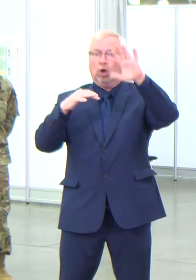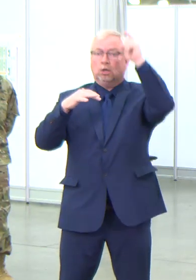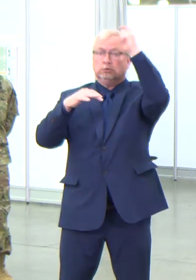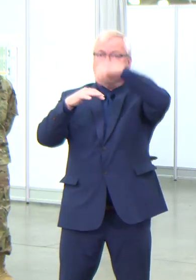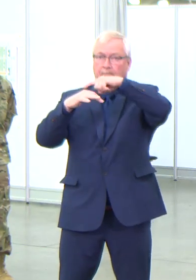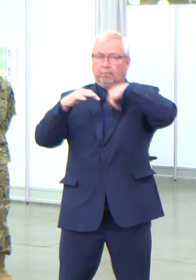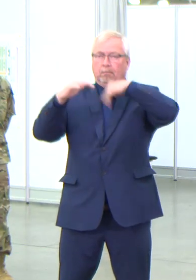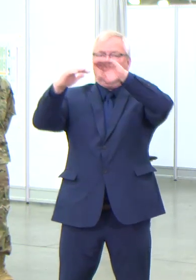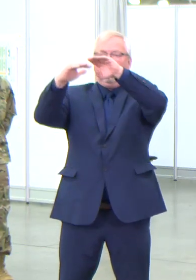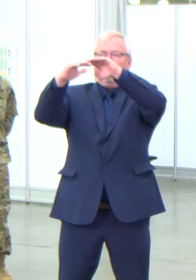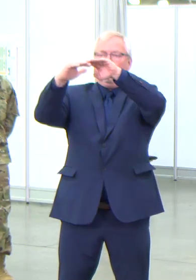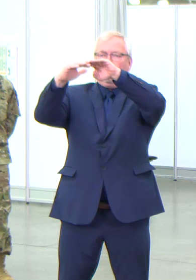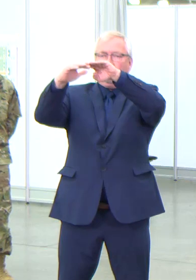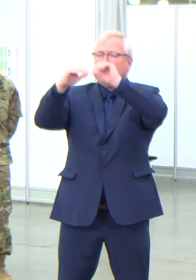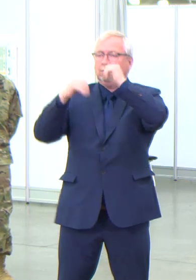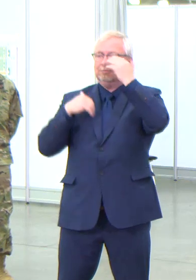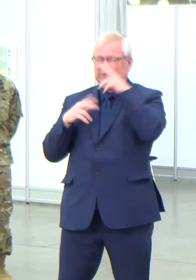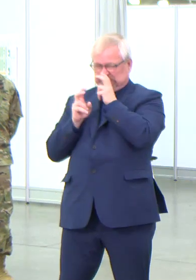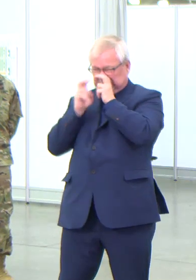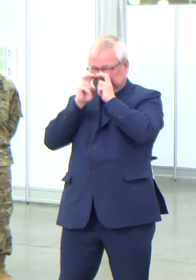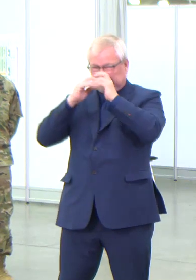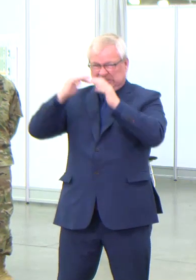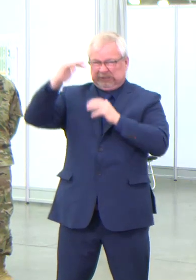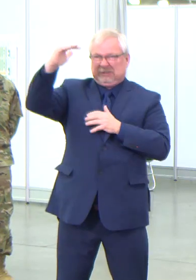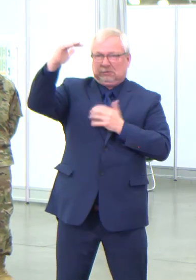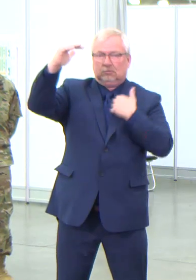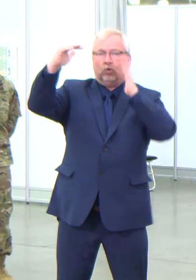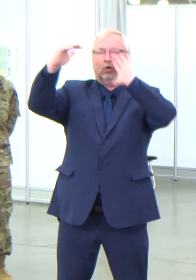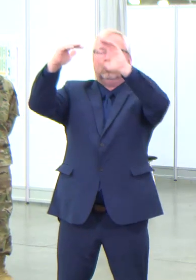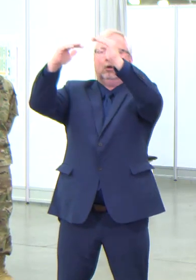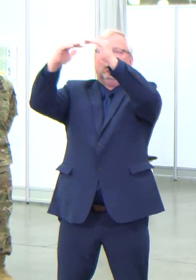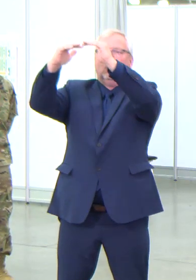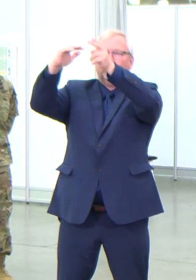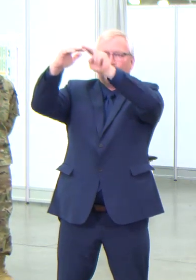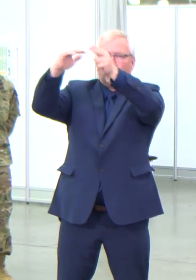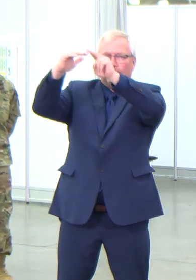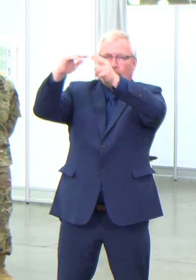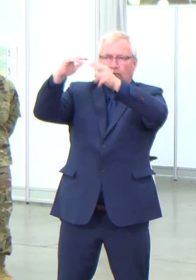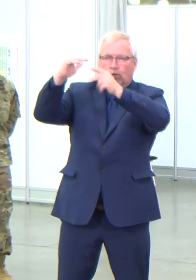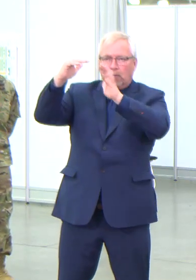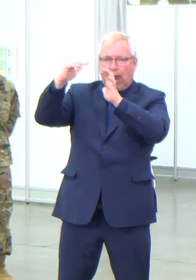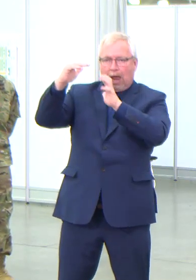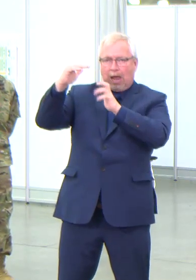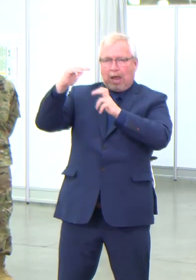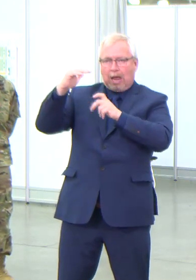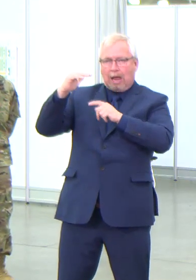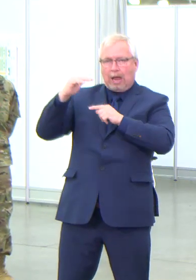like flip a switch and back to normal. We'll have to slowly start to make decisions based on the facts. But it's not